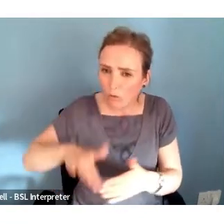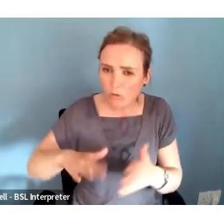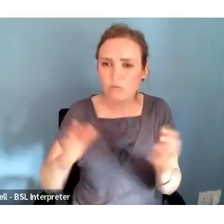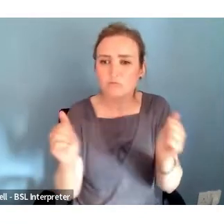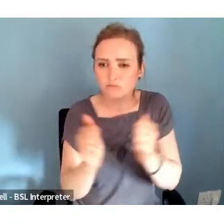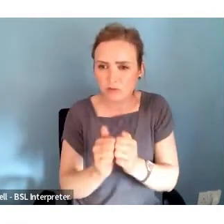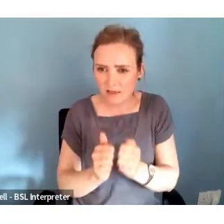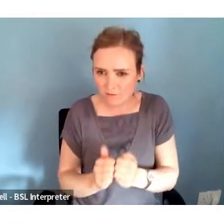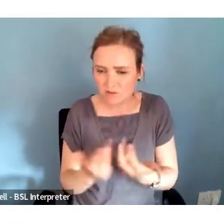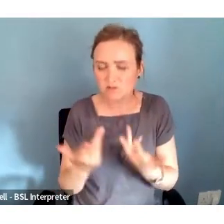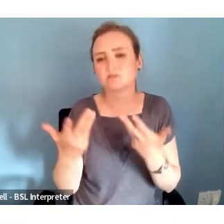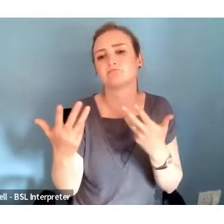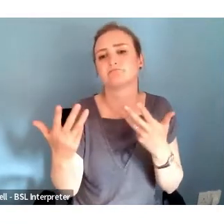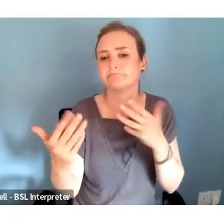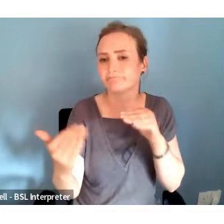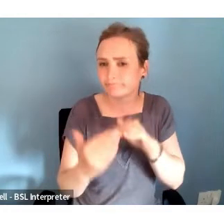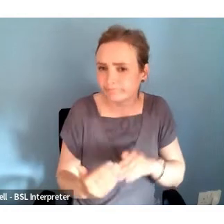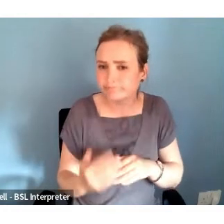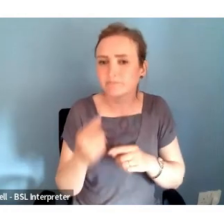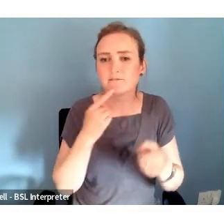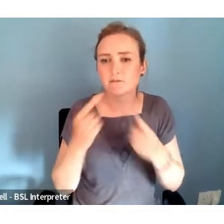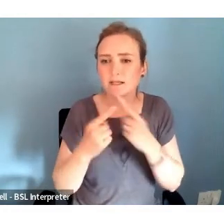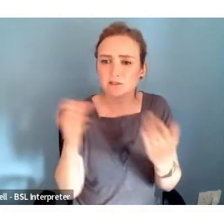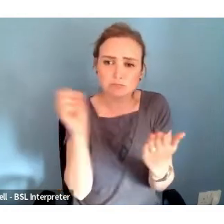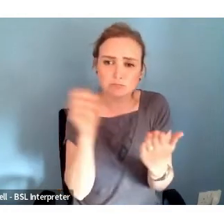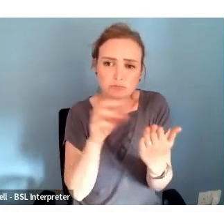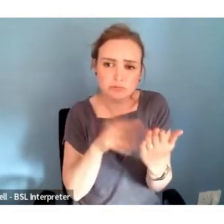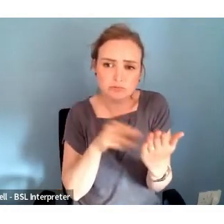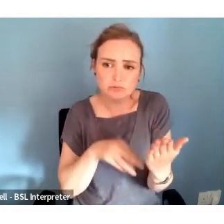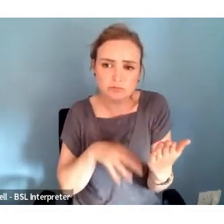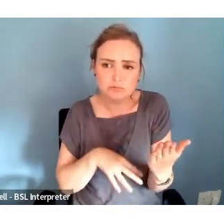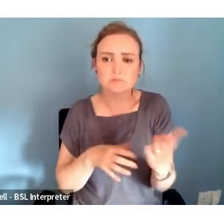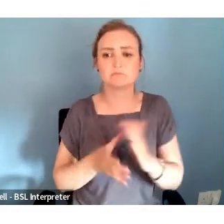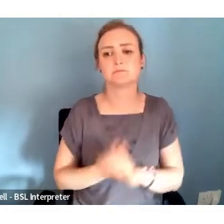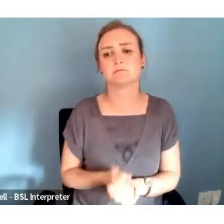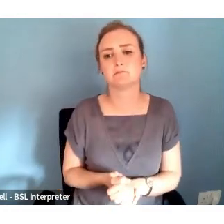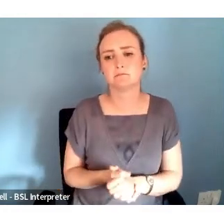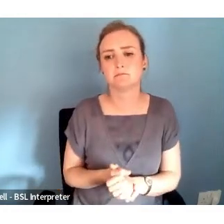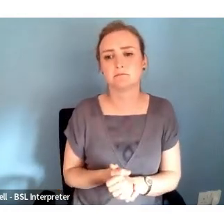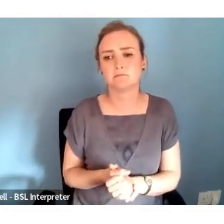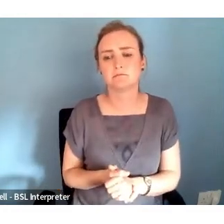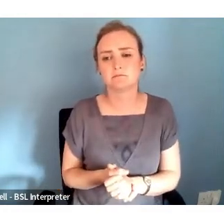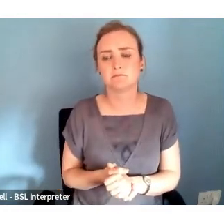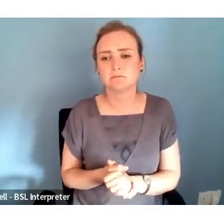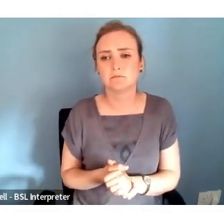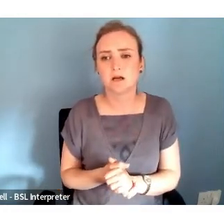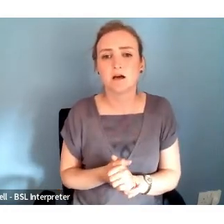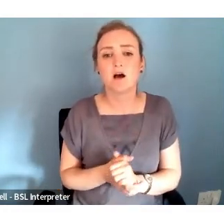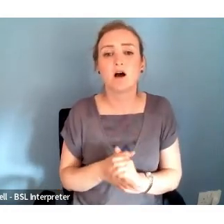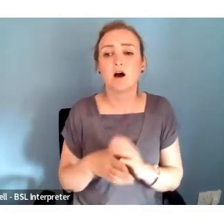about. Part of adverts is a link to a guide about thousand apply